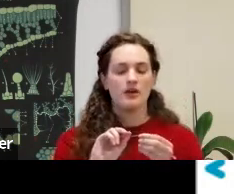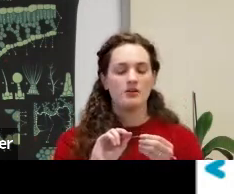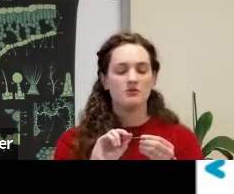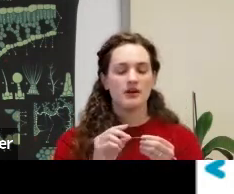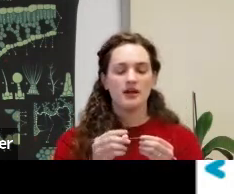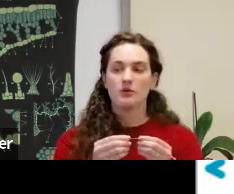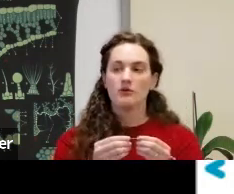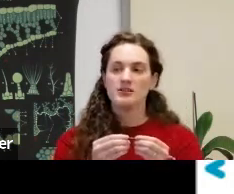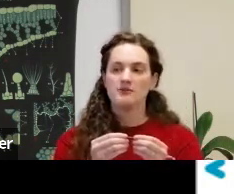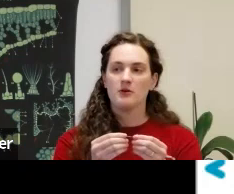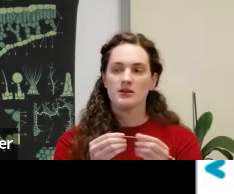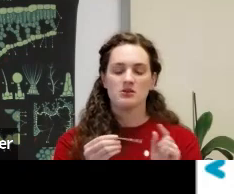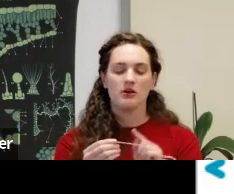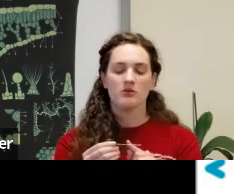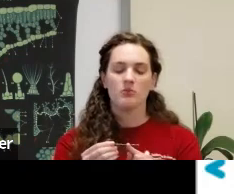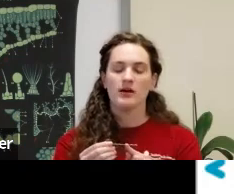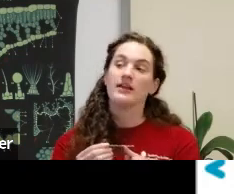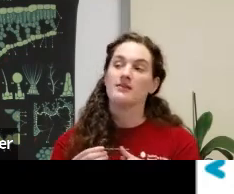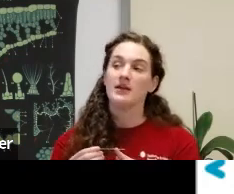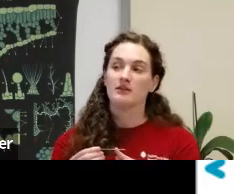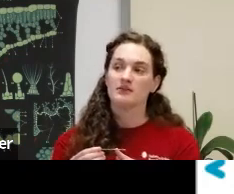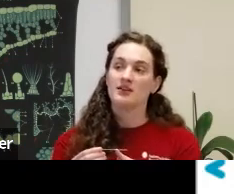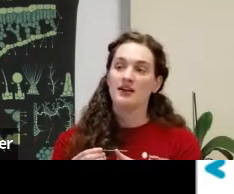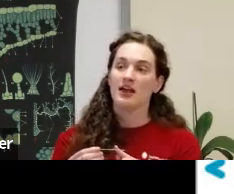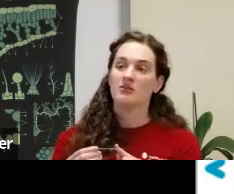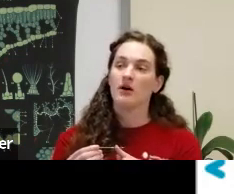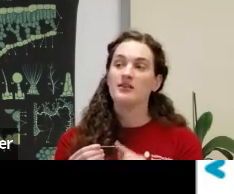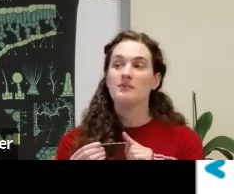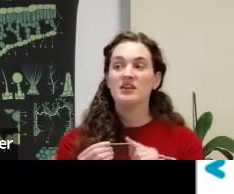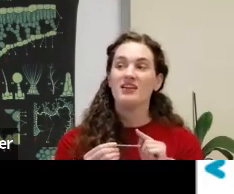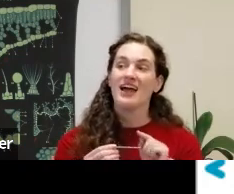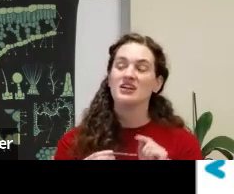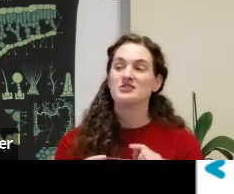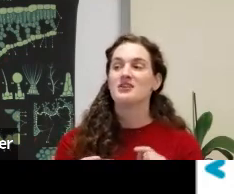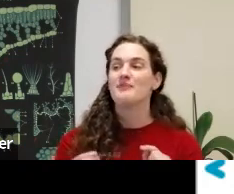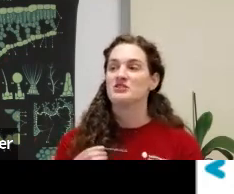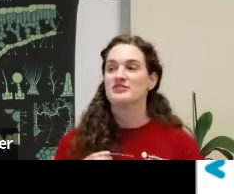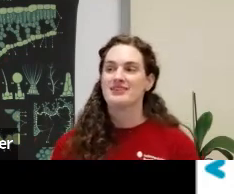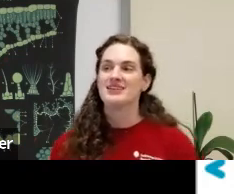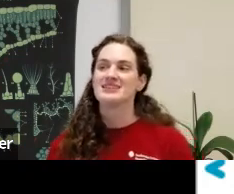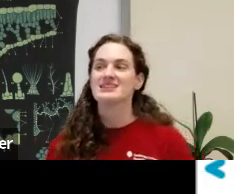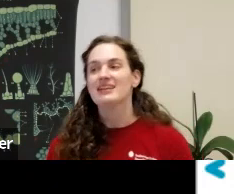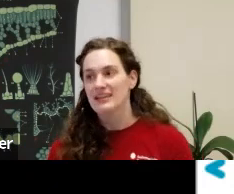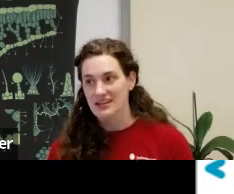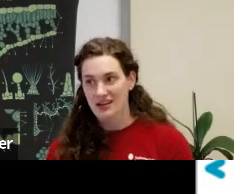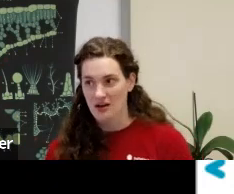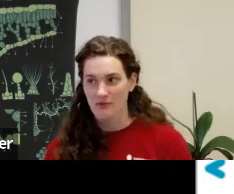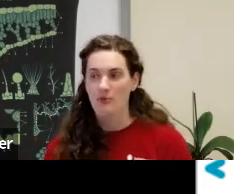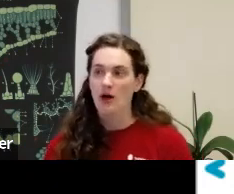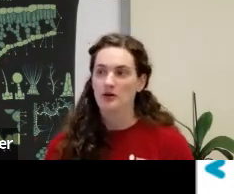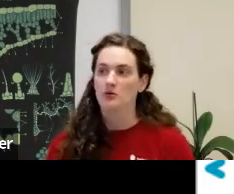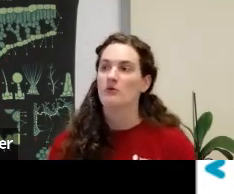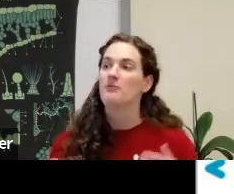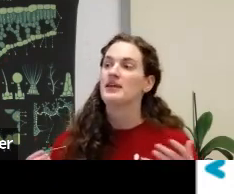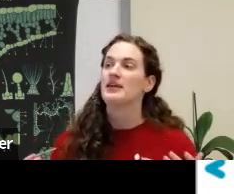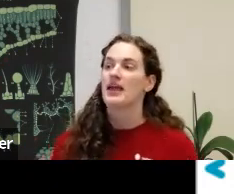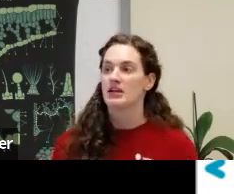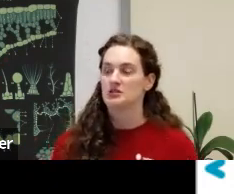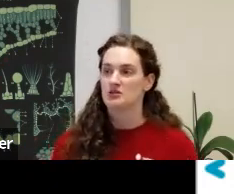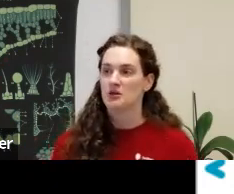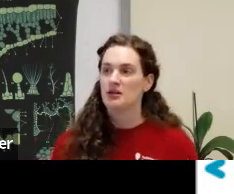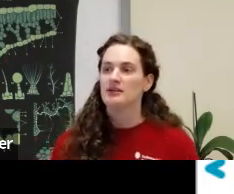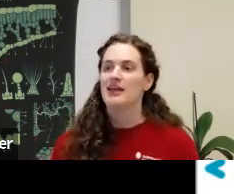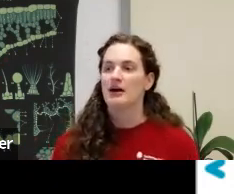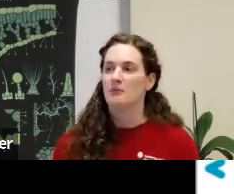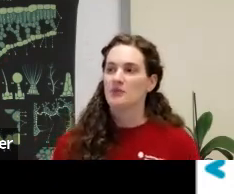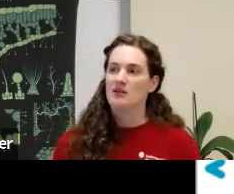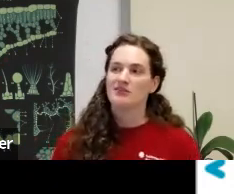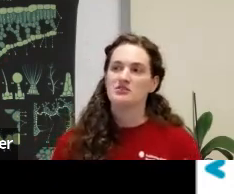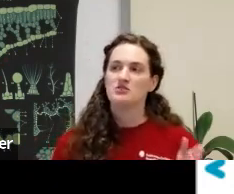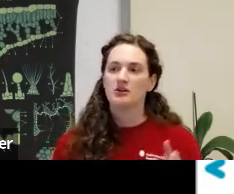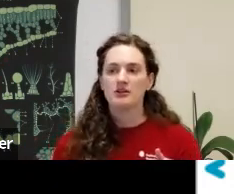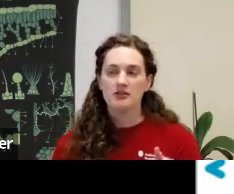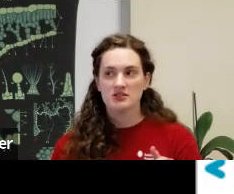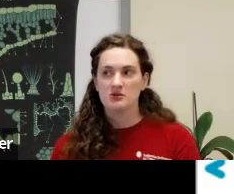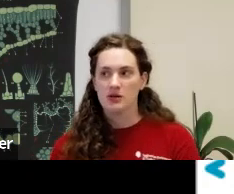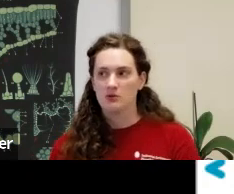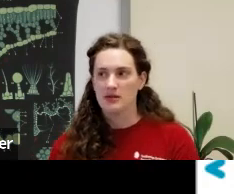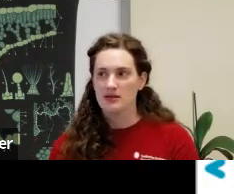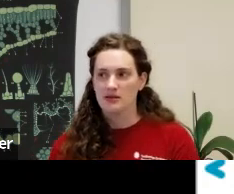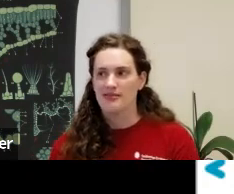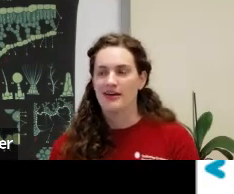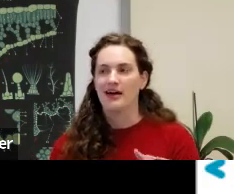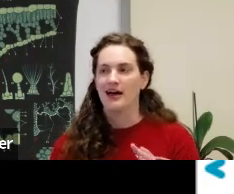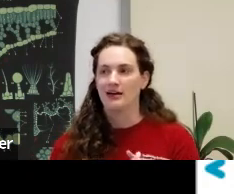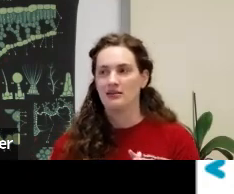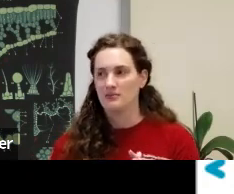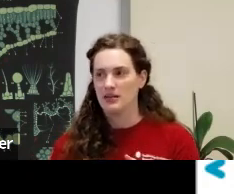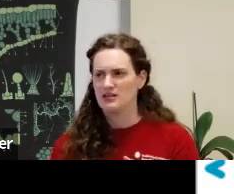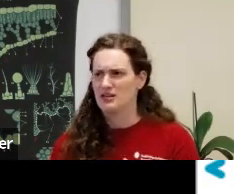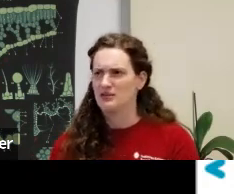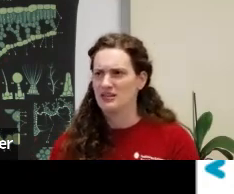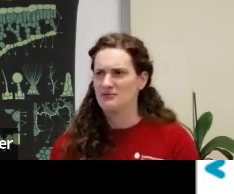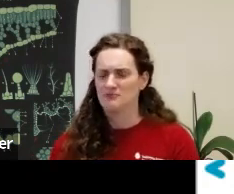Emily Borger: When you look at we're going to focus on the one in the middle and the one in the middle actually measures, the acidity of the water or the pH now the darker the square will be the higher the pH I believe.